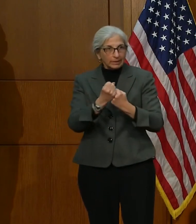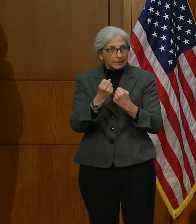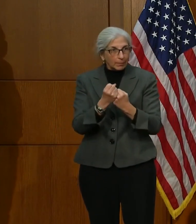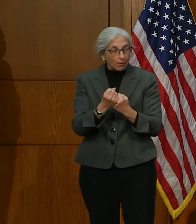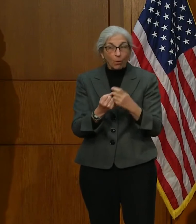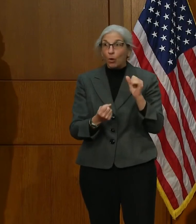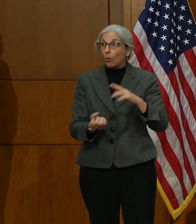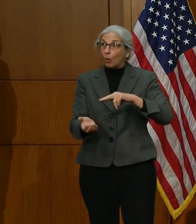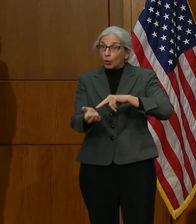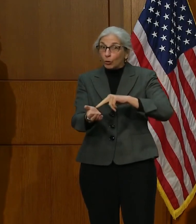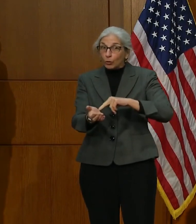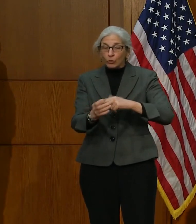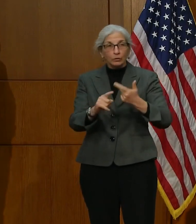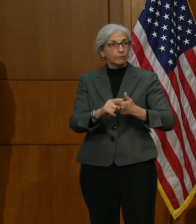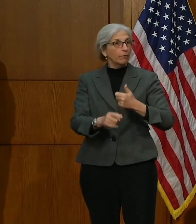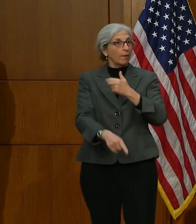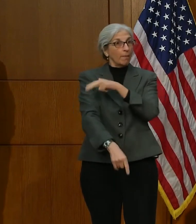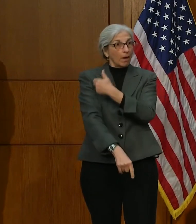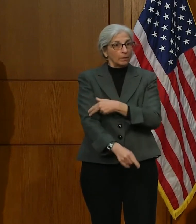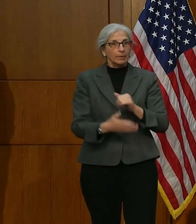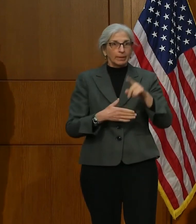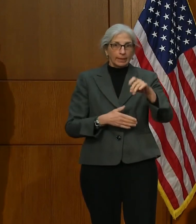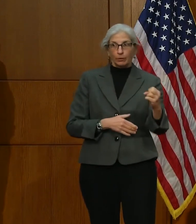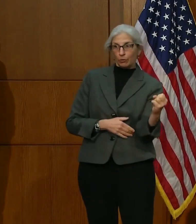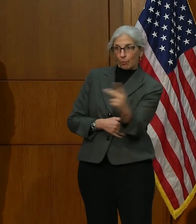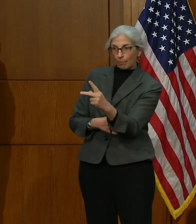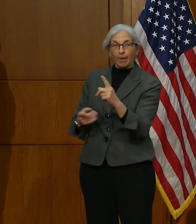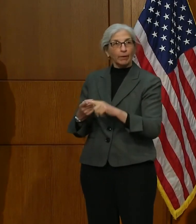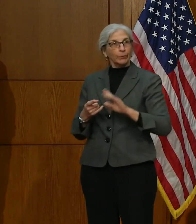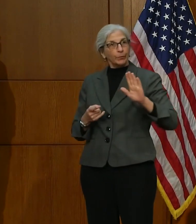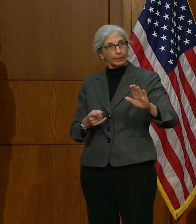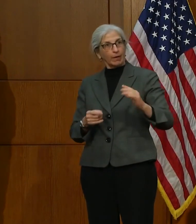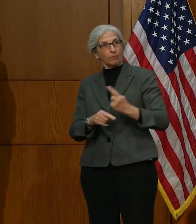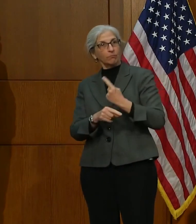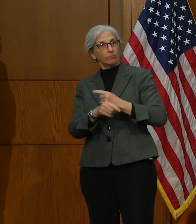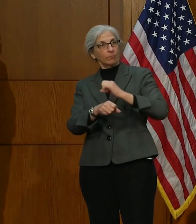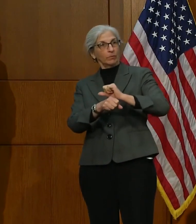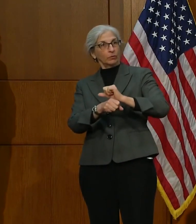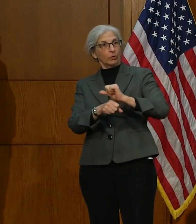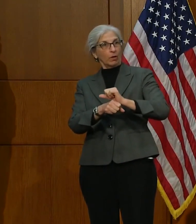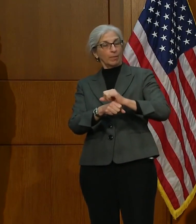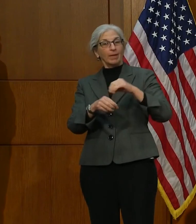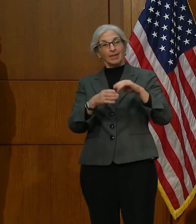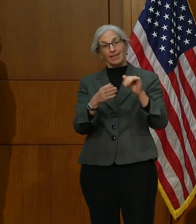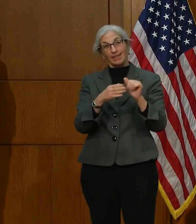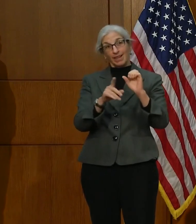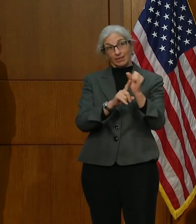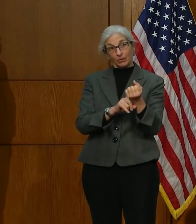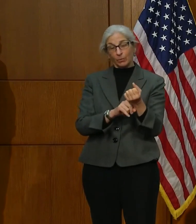EITHER VOLUNTEERS THAT NEED SUPPORT OR THEY ARE NURSING STAFF FROM HEALTH SYSTEMS THAT